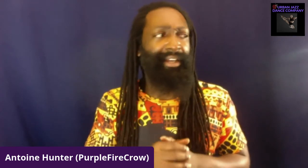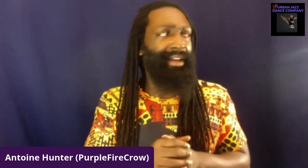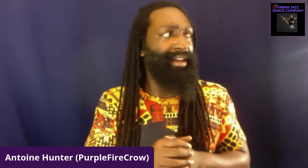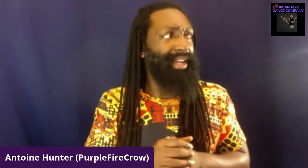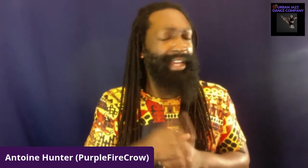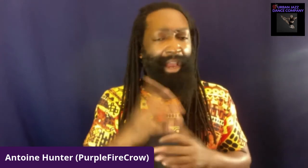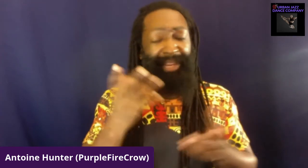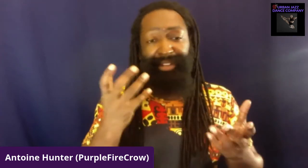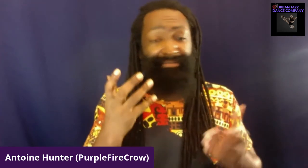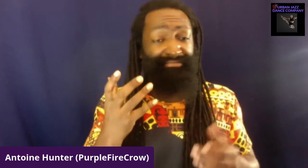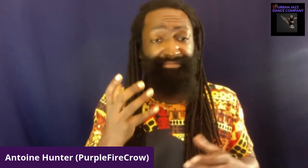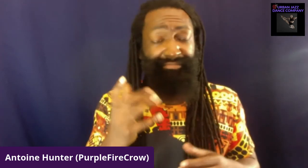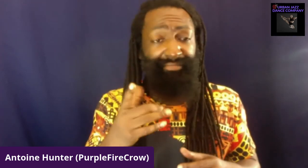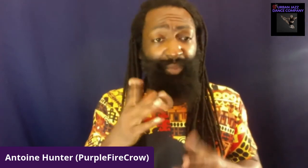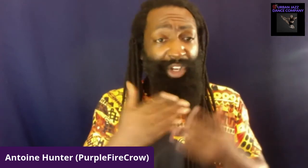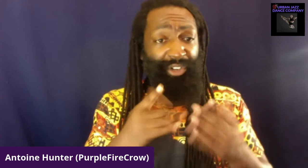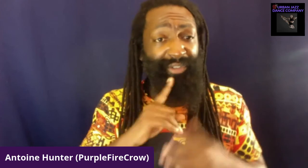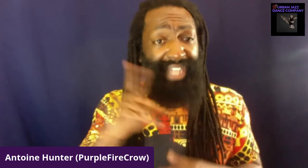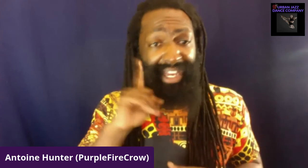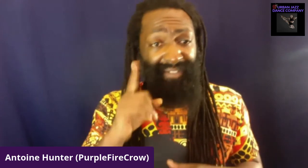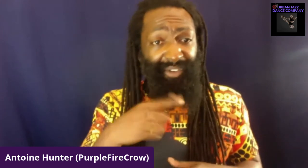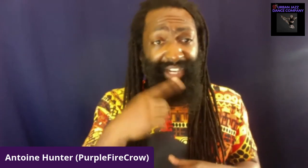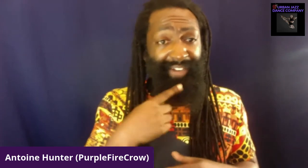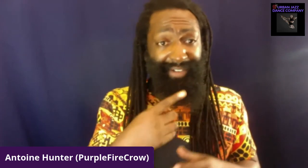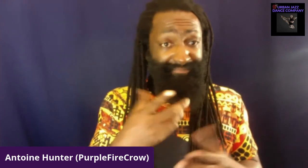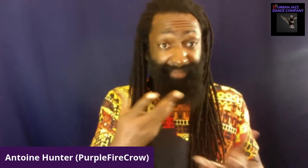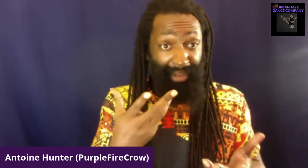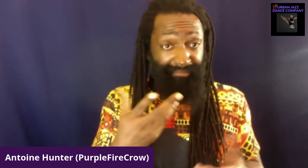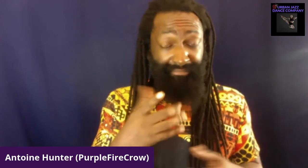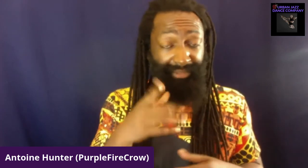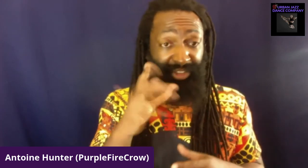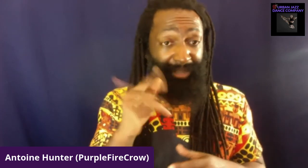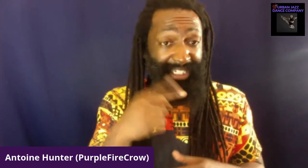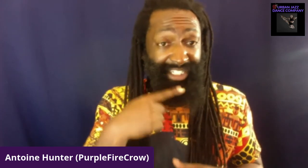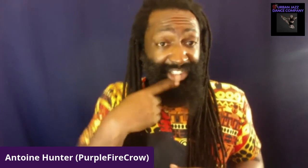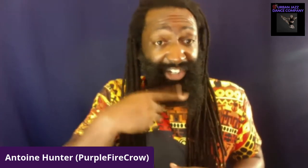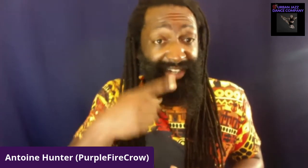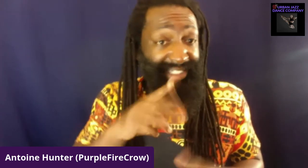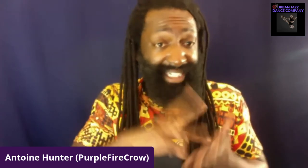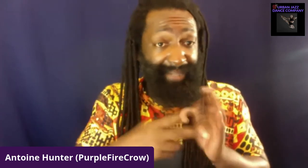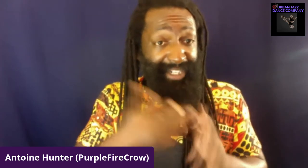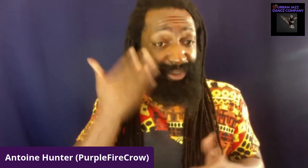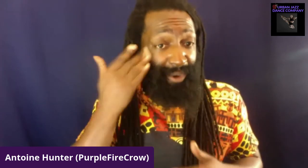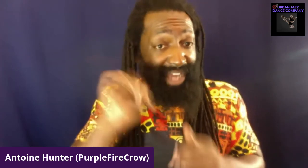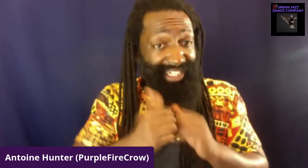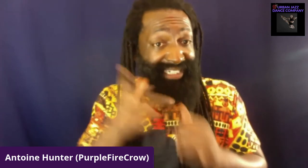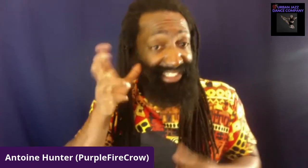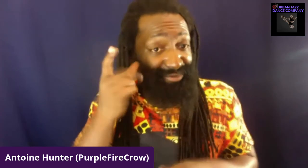Everyone knows this. Are we listening? I mean whether you are deaf or hearing